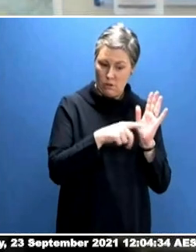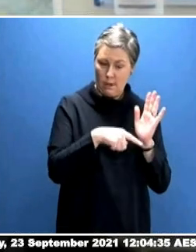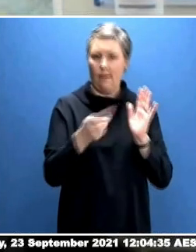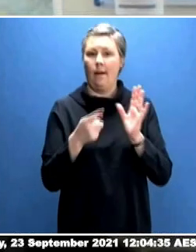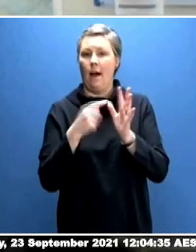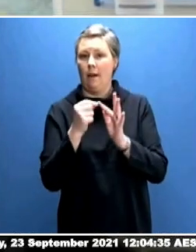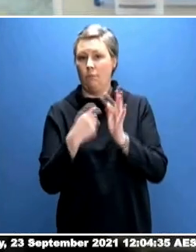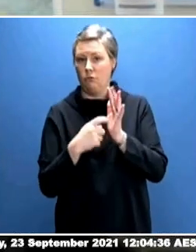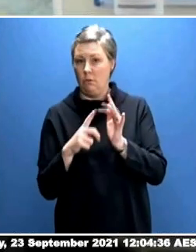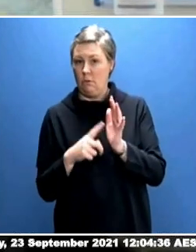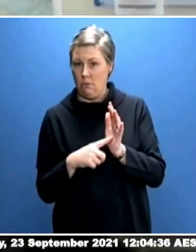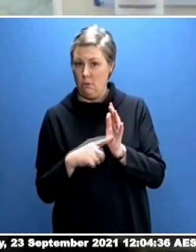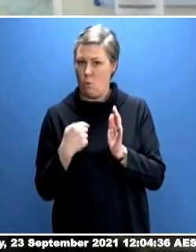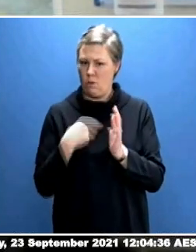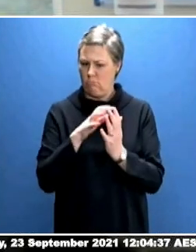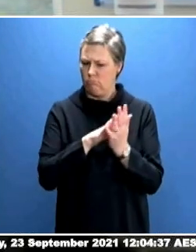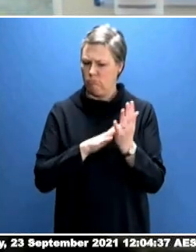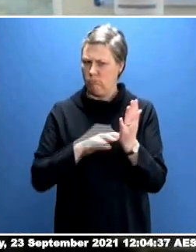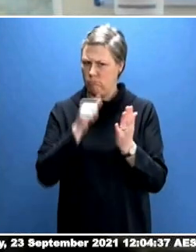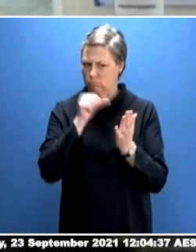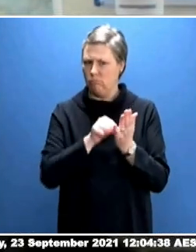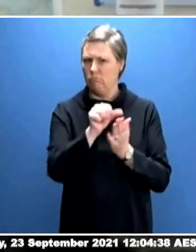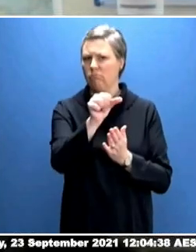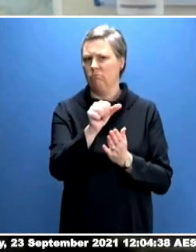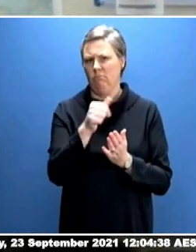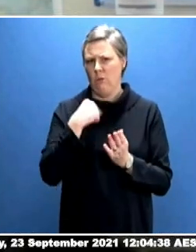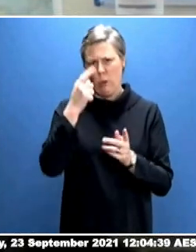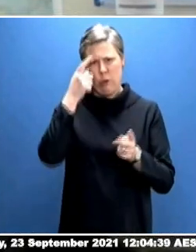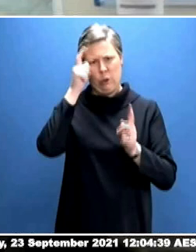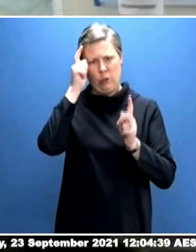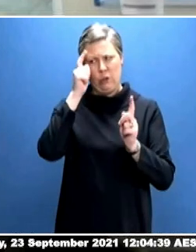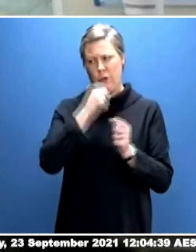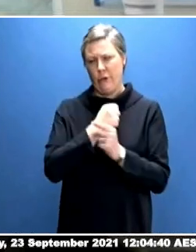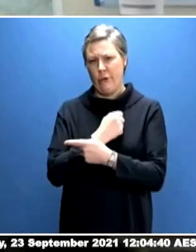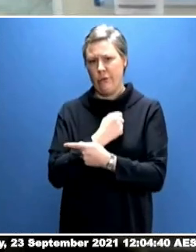raising concerns about the potential ---